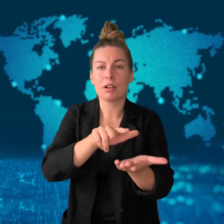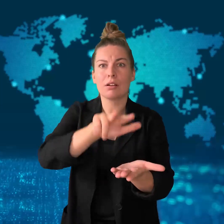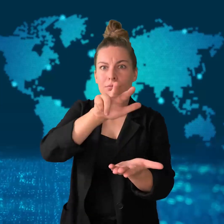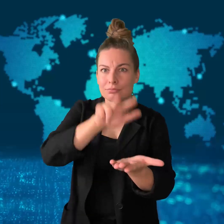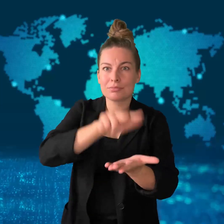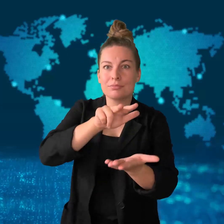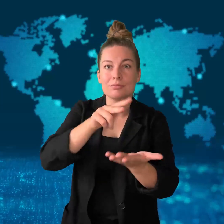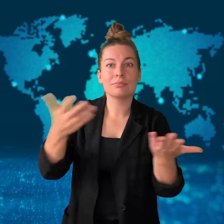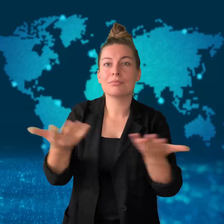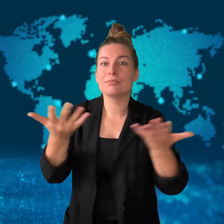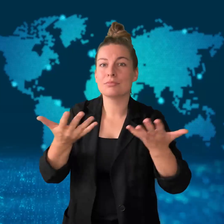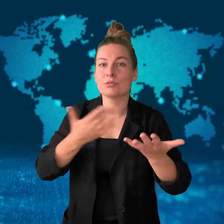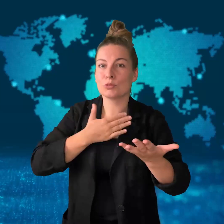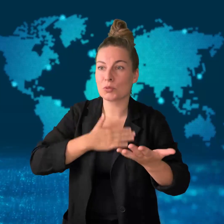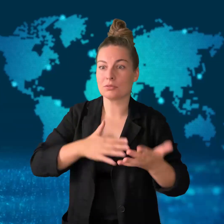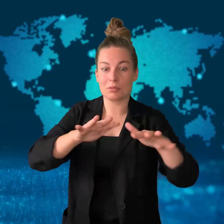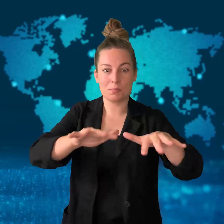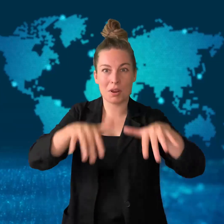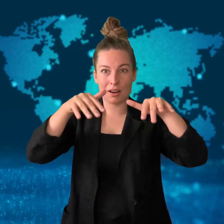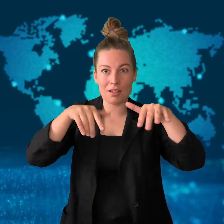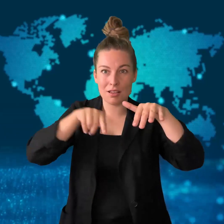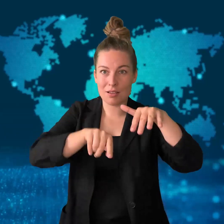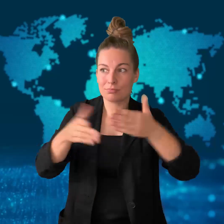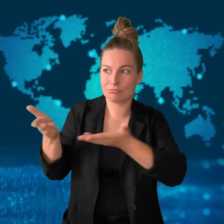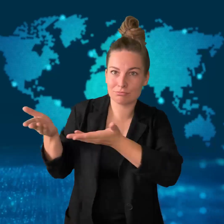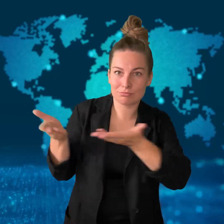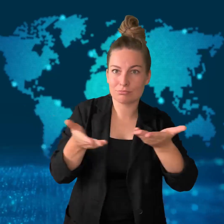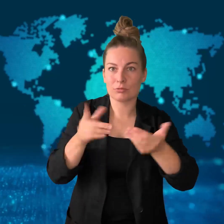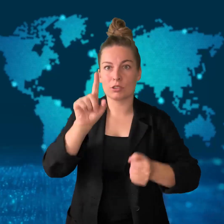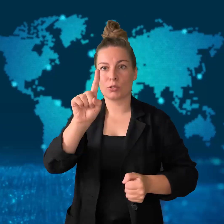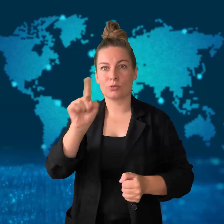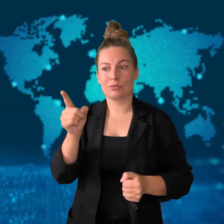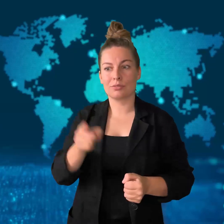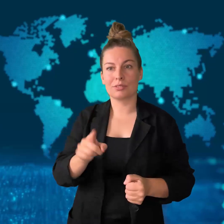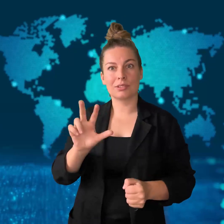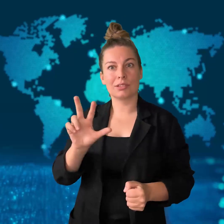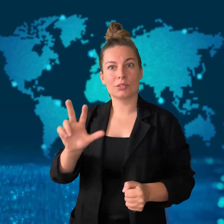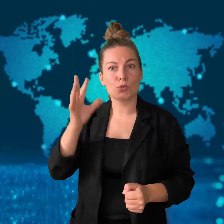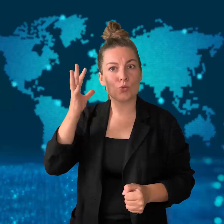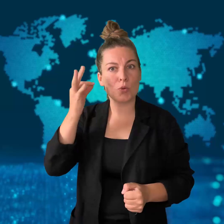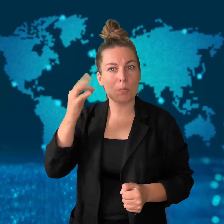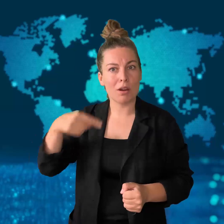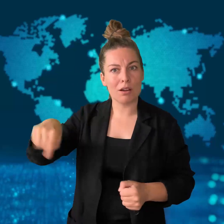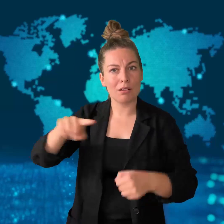a third of its house of parliament seats for women.